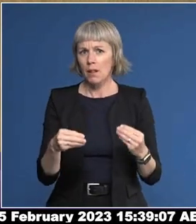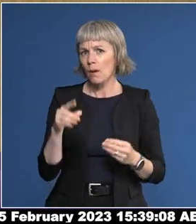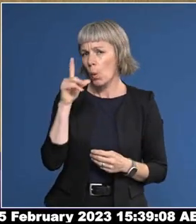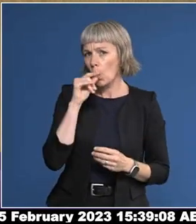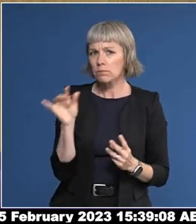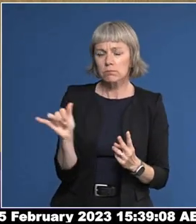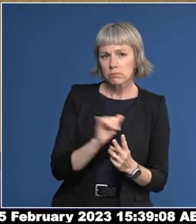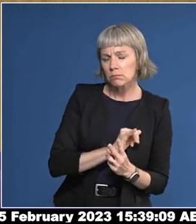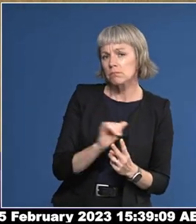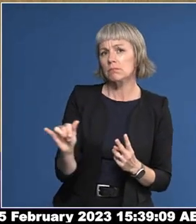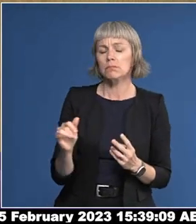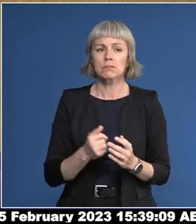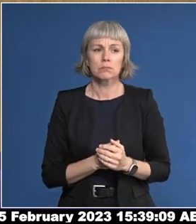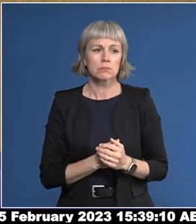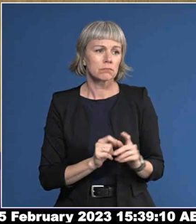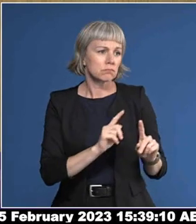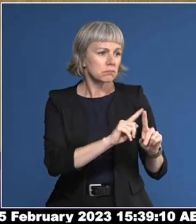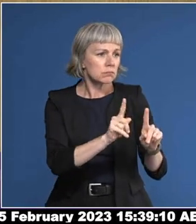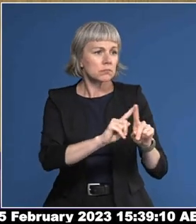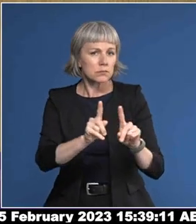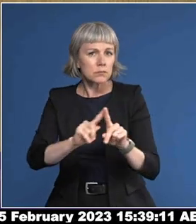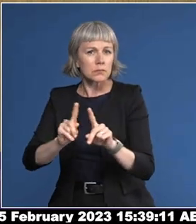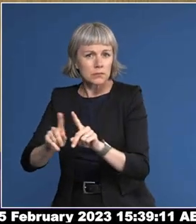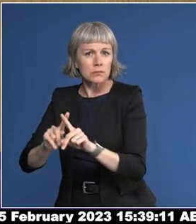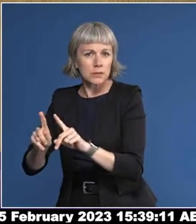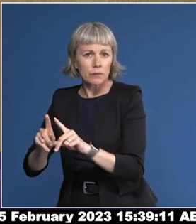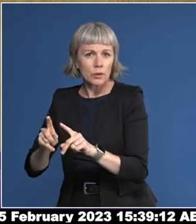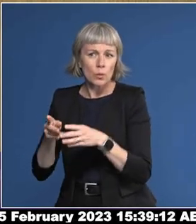multiple varieties of workplaces that you find within the disability sector.